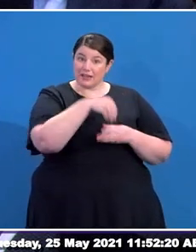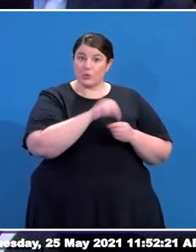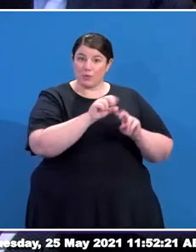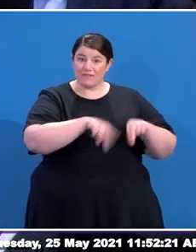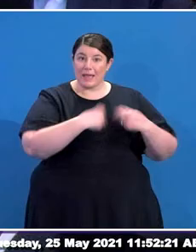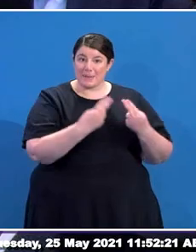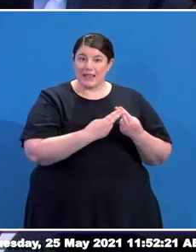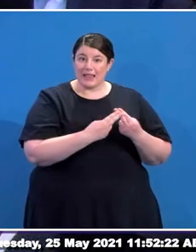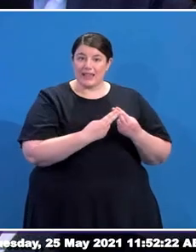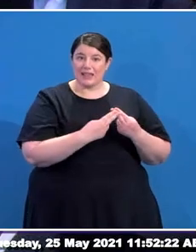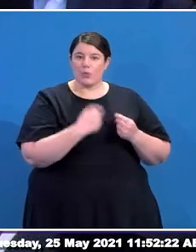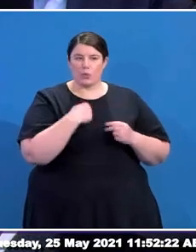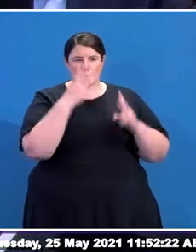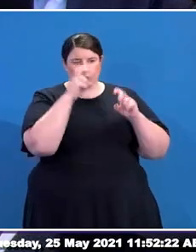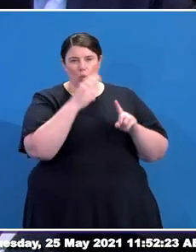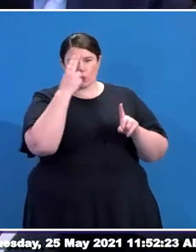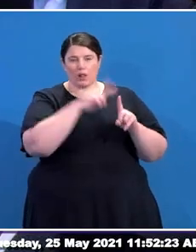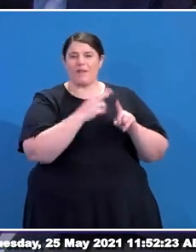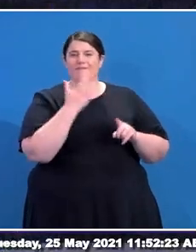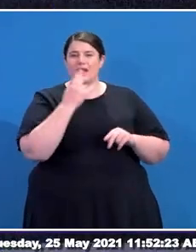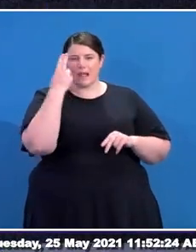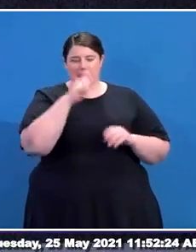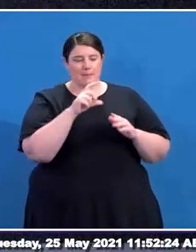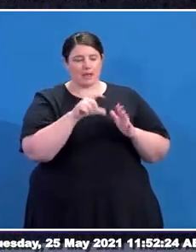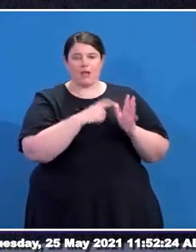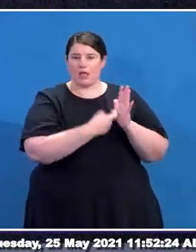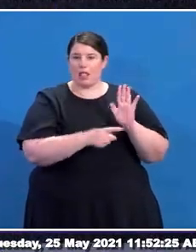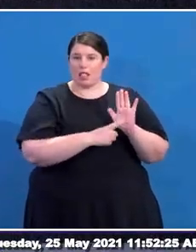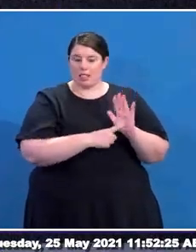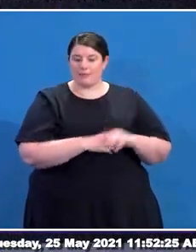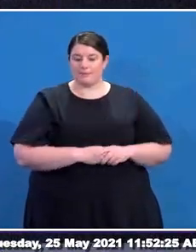and we are going to refer to him as Carl today? That's right. Yeah.